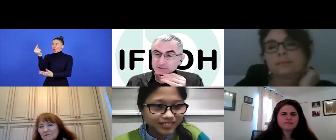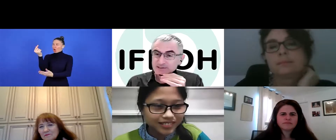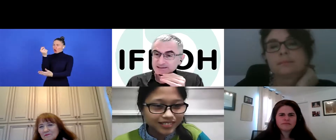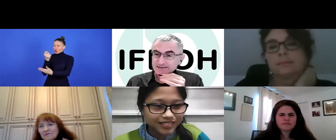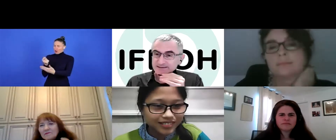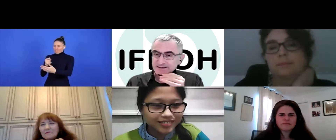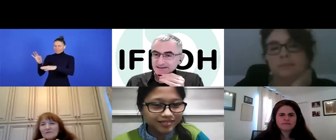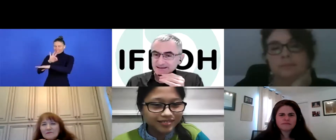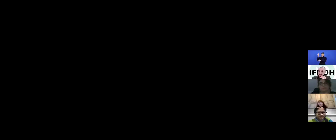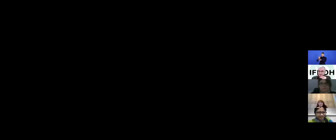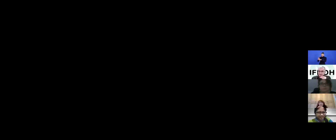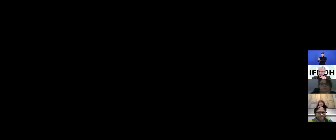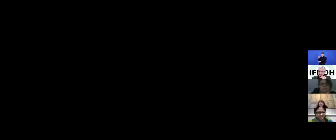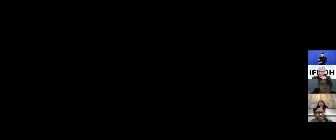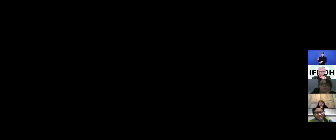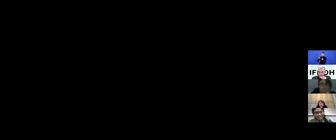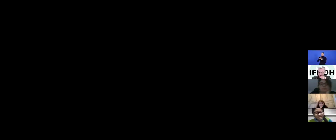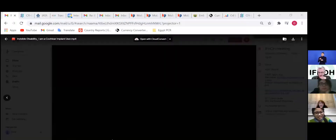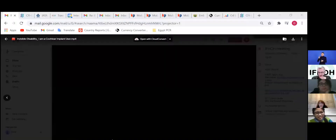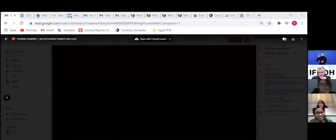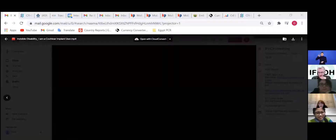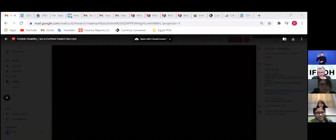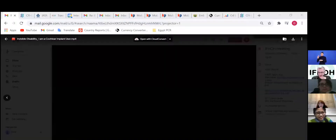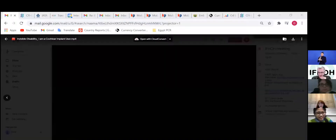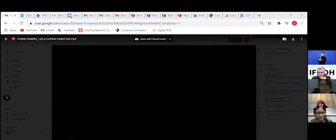. She is of the Philippines, she is a graphic